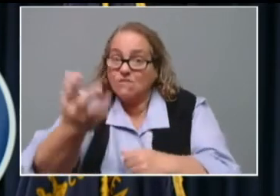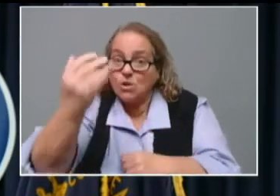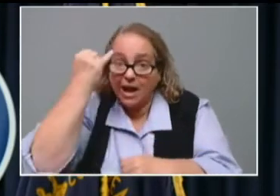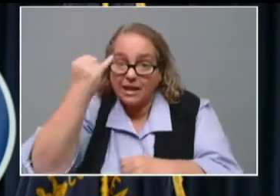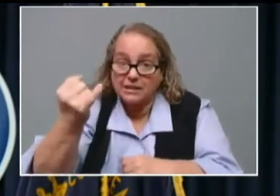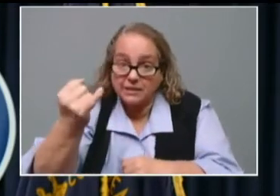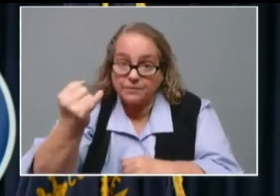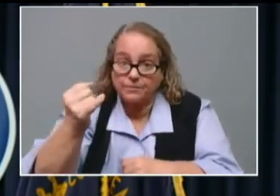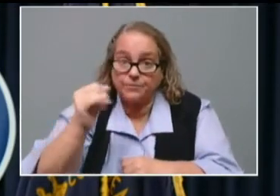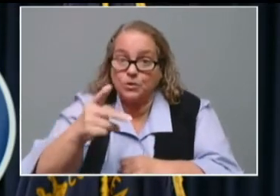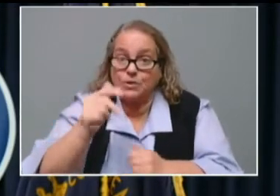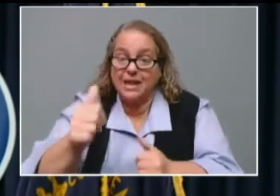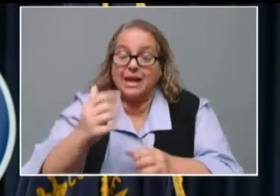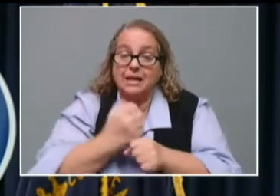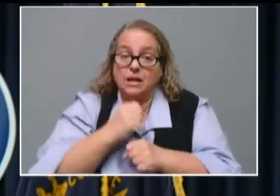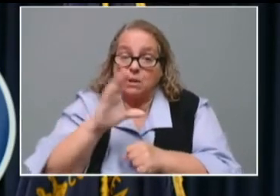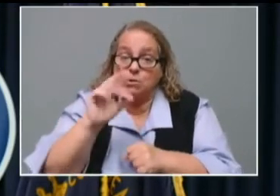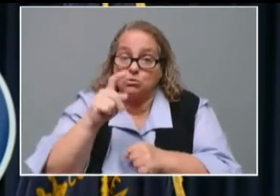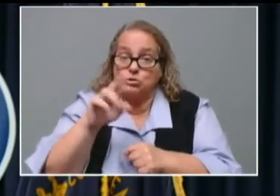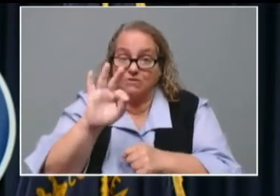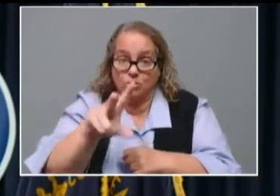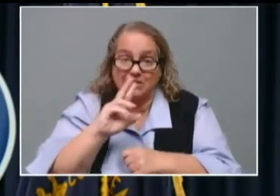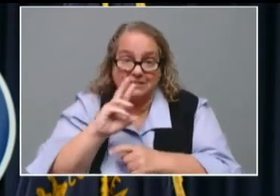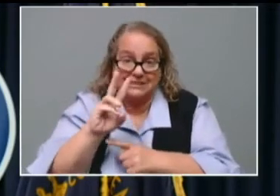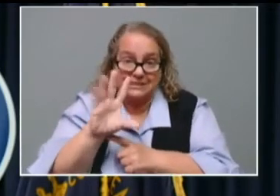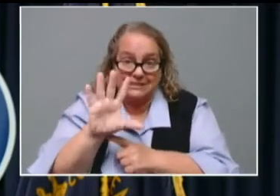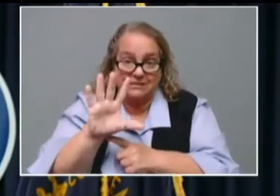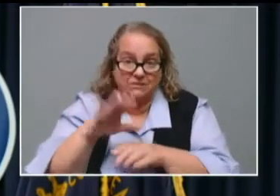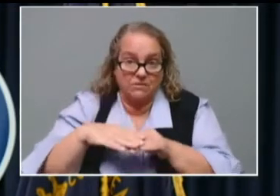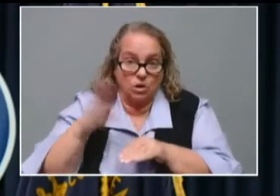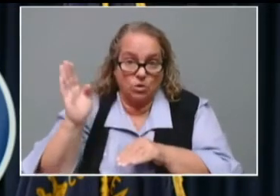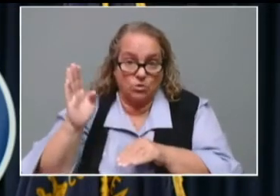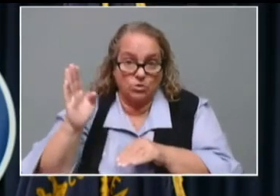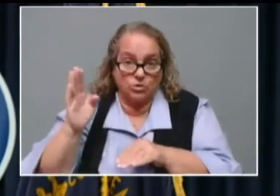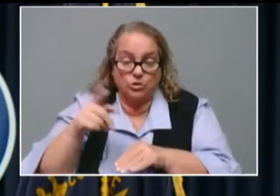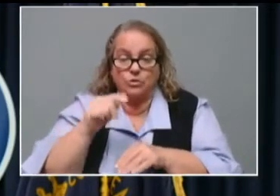if you're 65 and older you can get a booster if you took J and J no matter